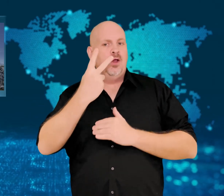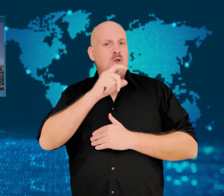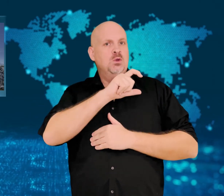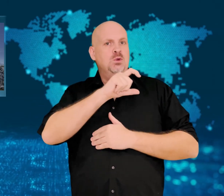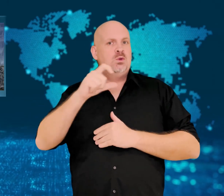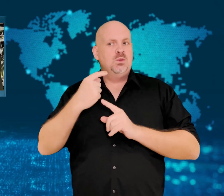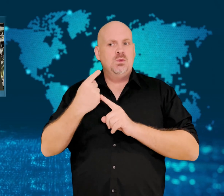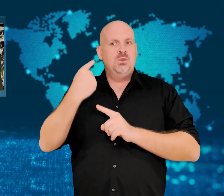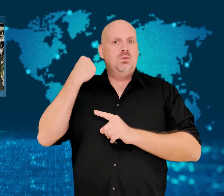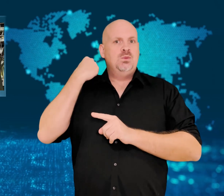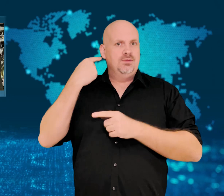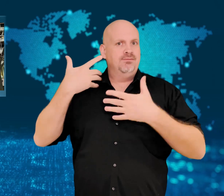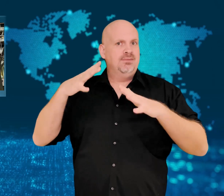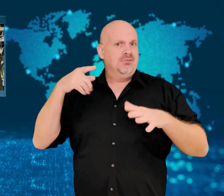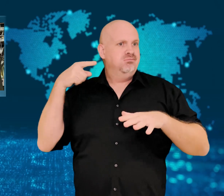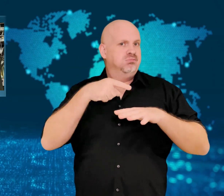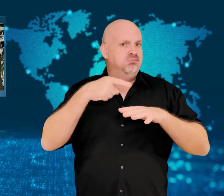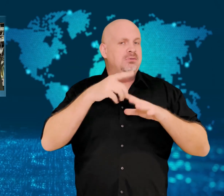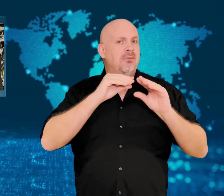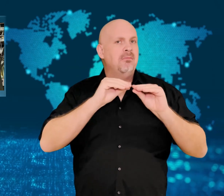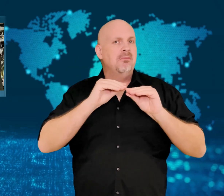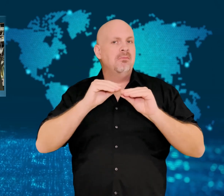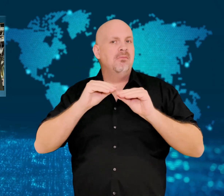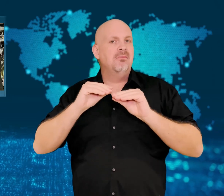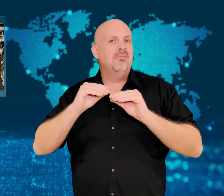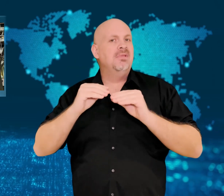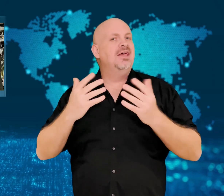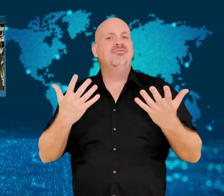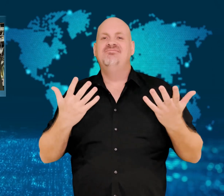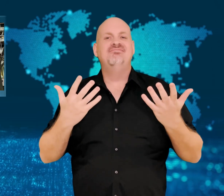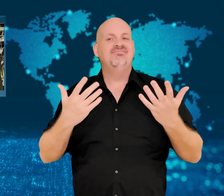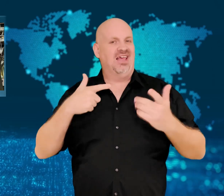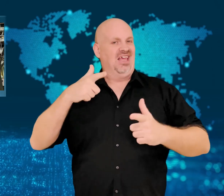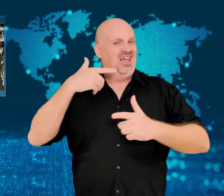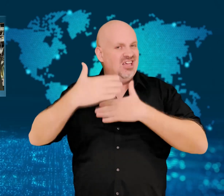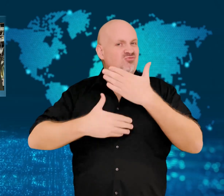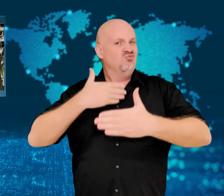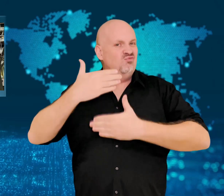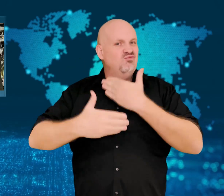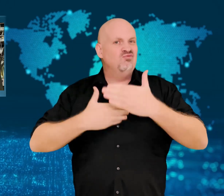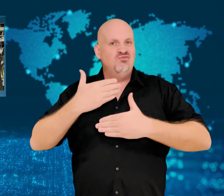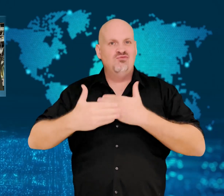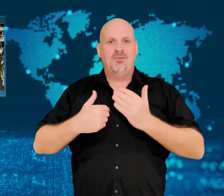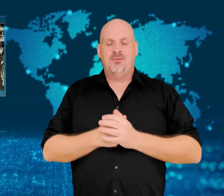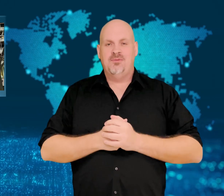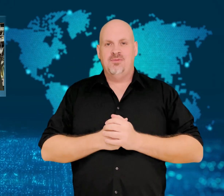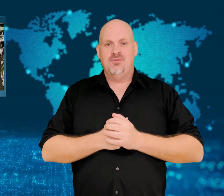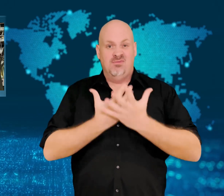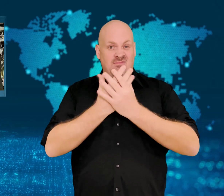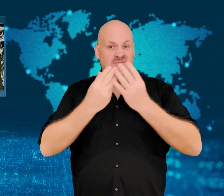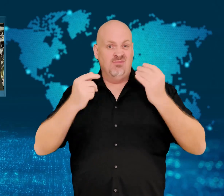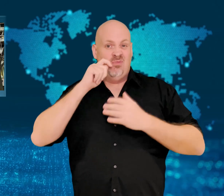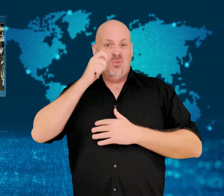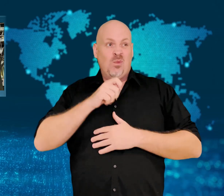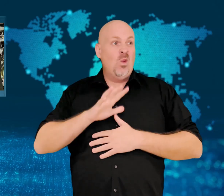two weeks since the power grid was attacked, but this is not the case.